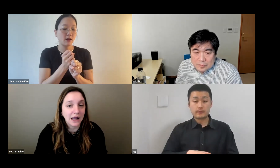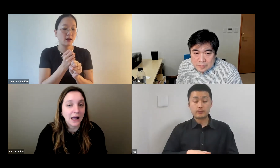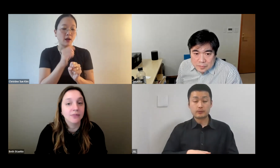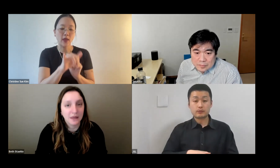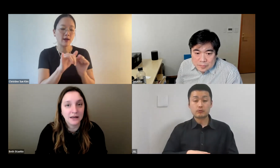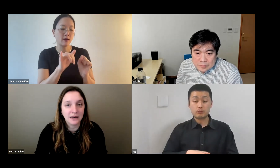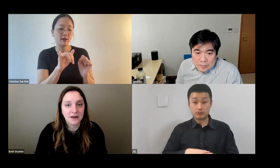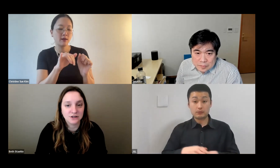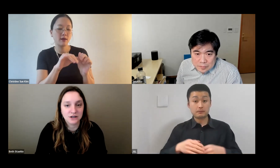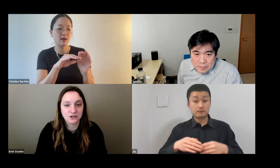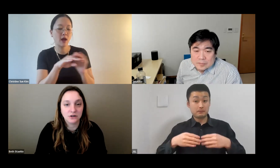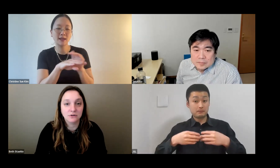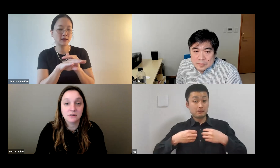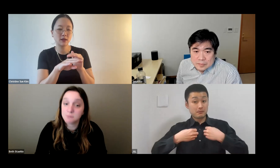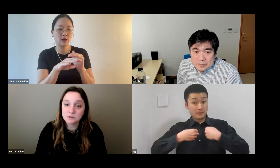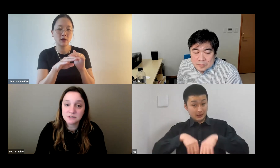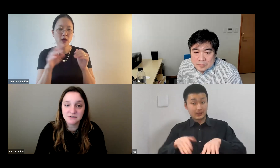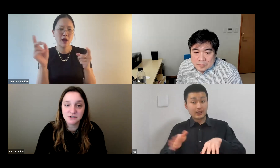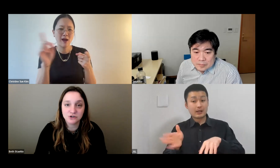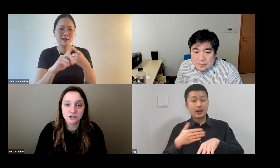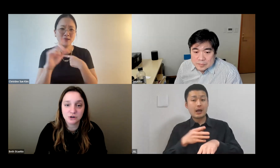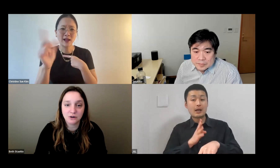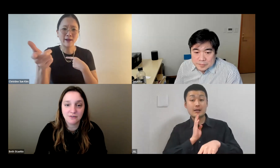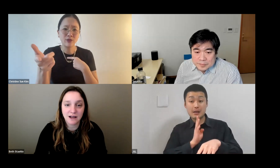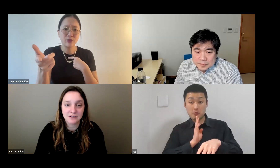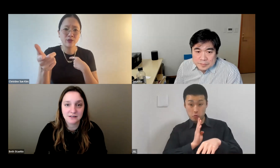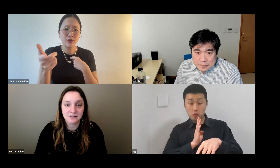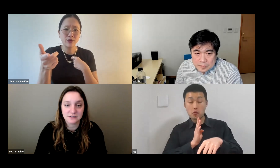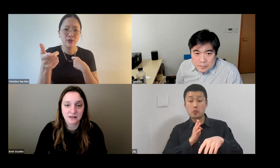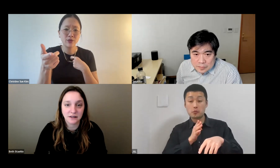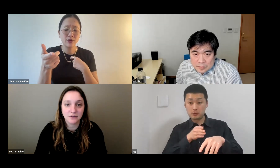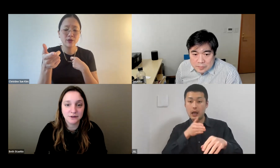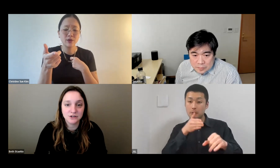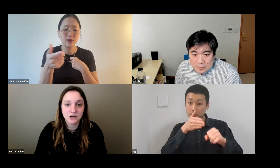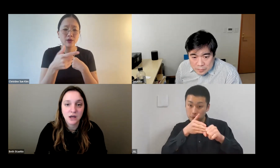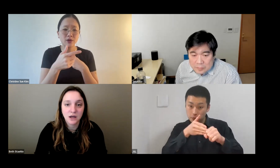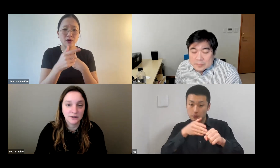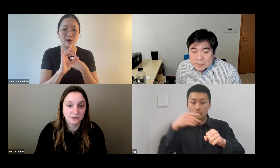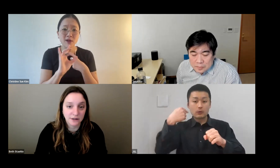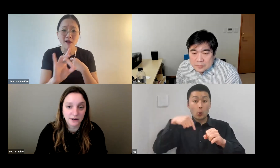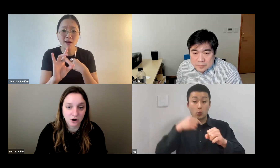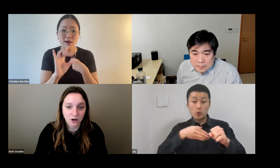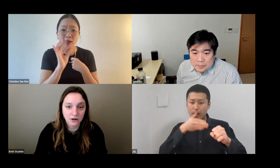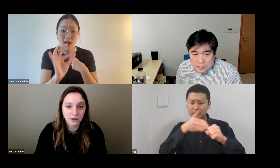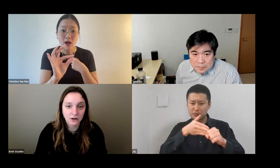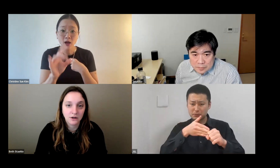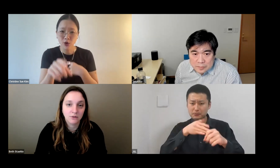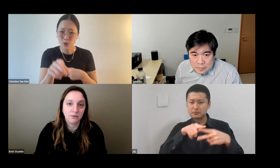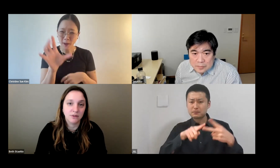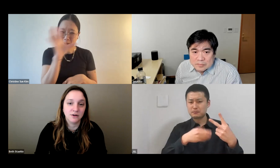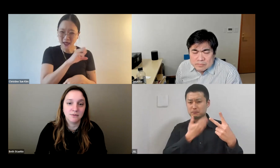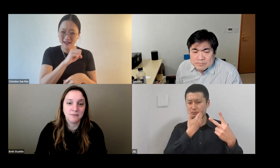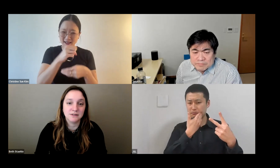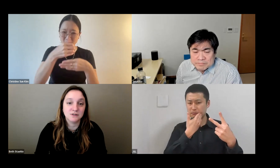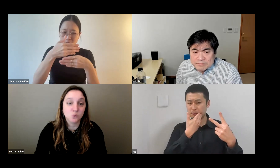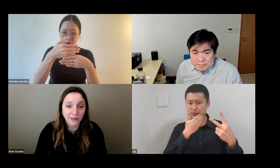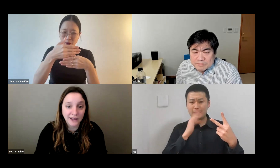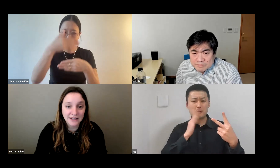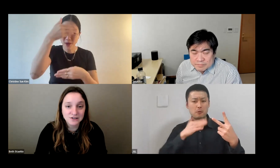and then in education, because most deaf children don't have access to sign language until later on when they're maybe school aged.